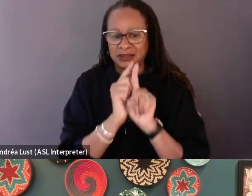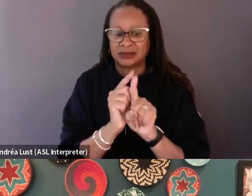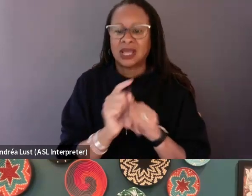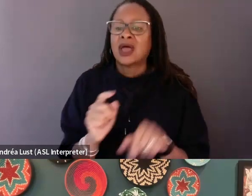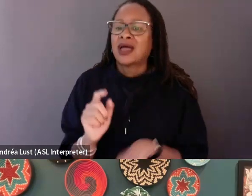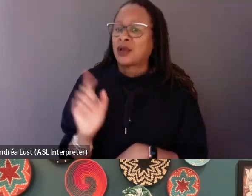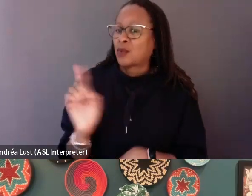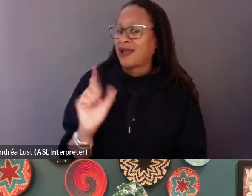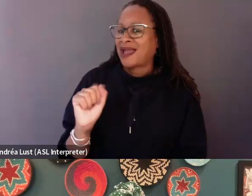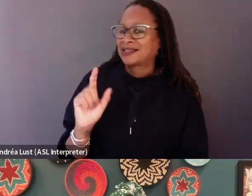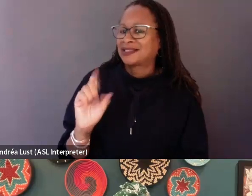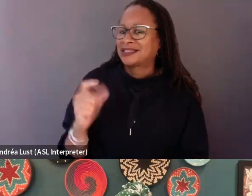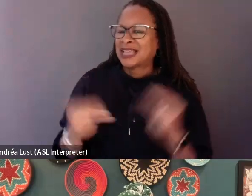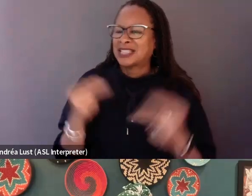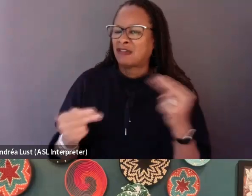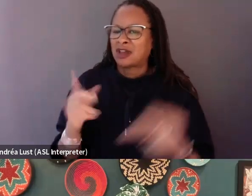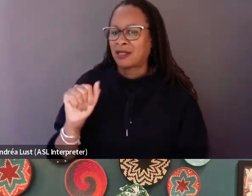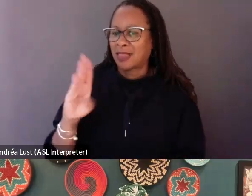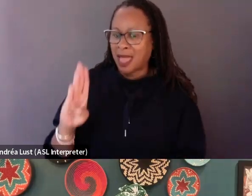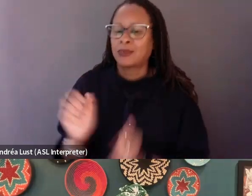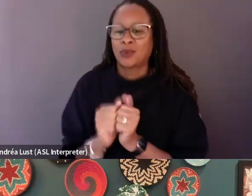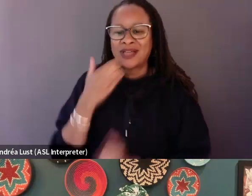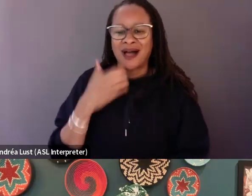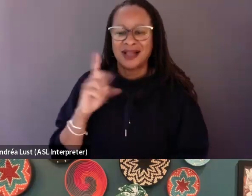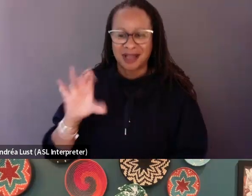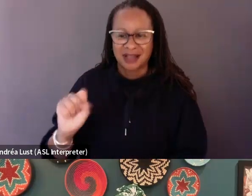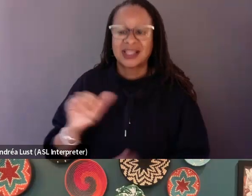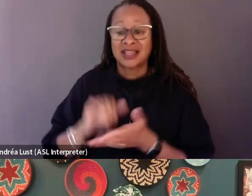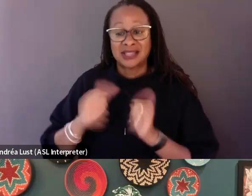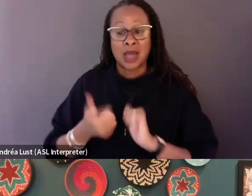and that's how we ended up working together. Koval, can you talk